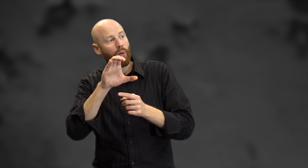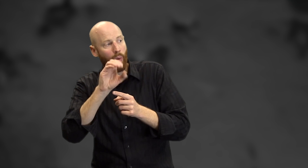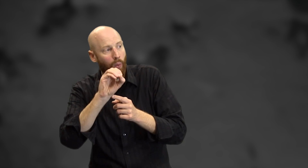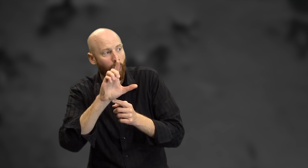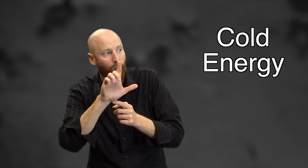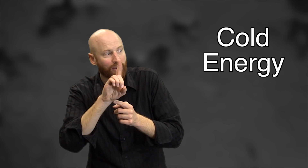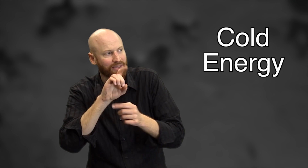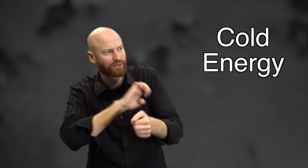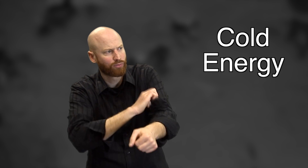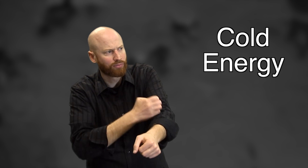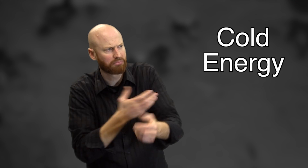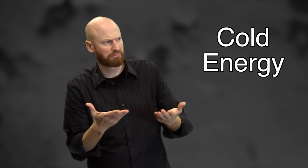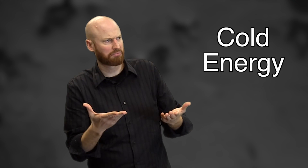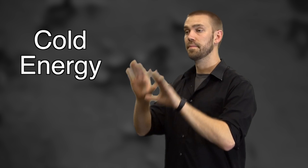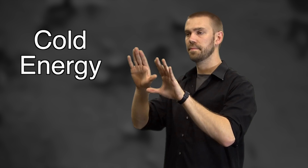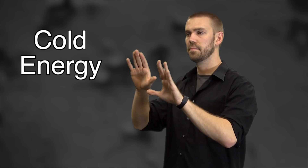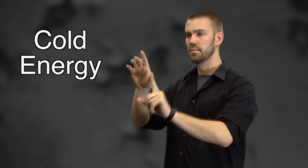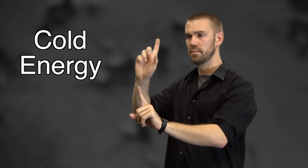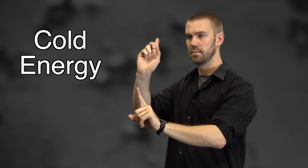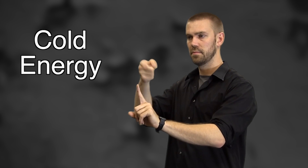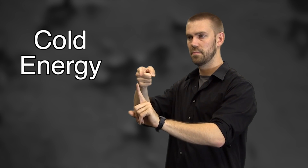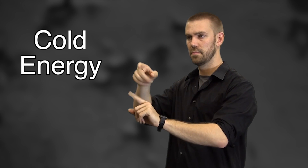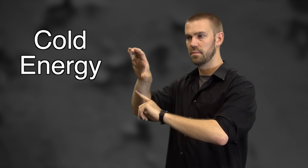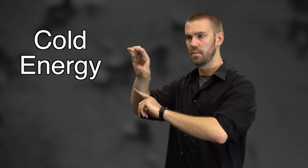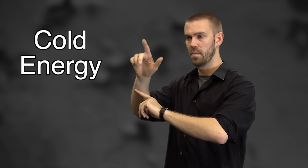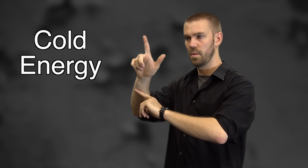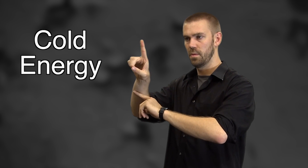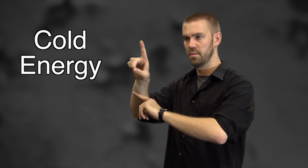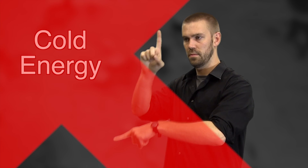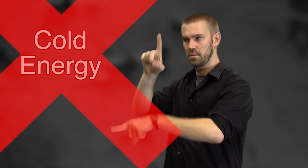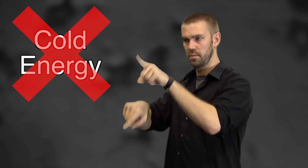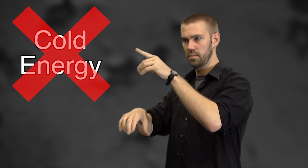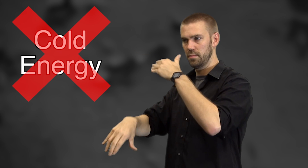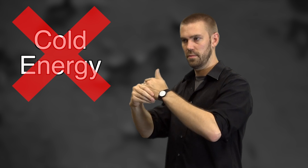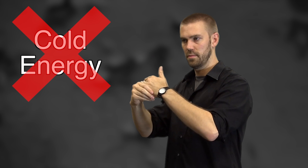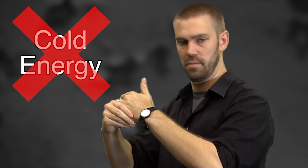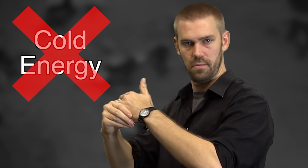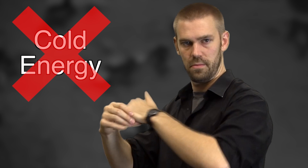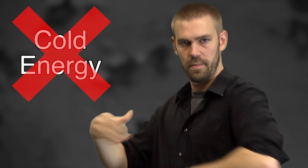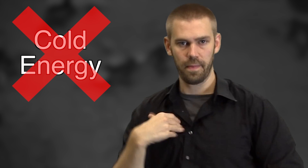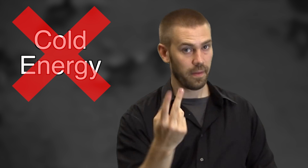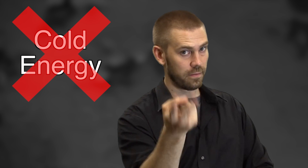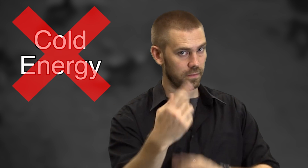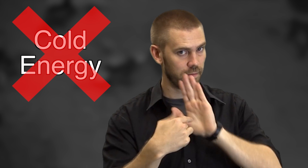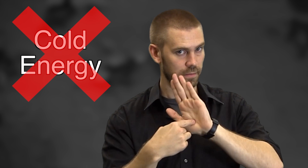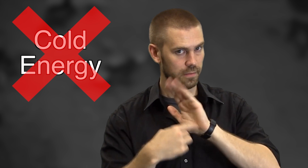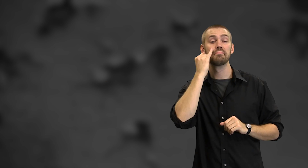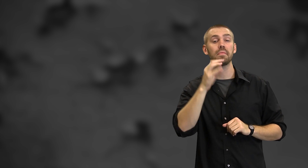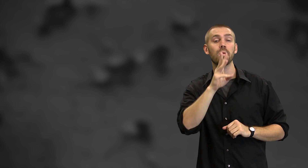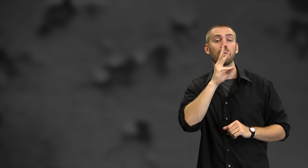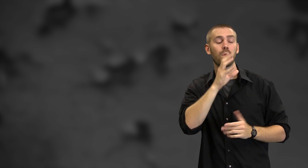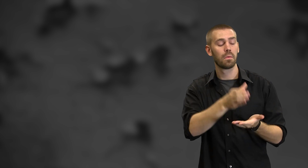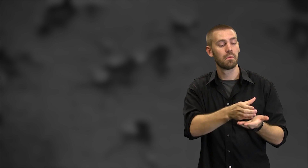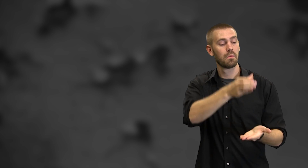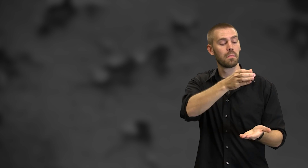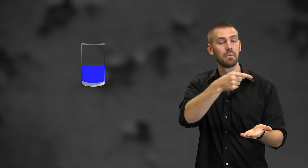to do with cold energy? Jeremy: Okay the point here is you cannot add "cold." And I got two examples.